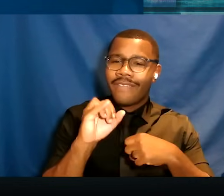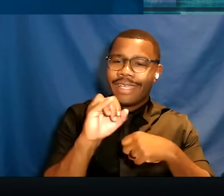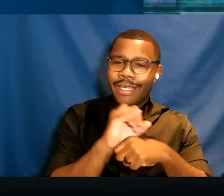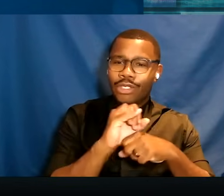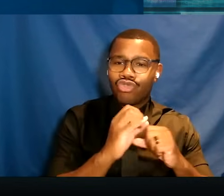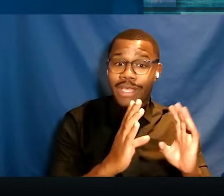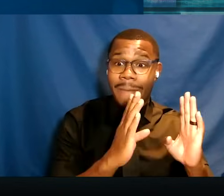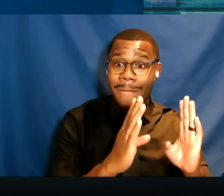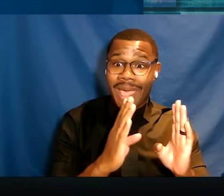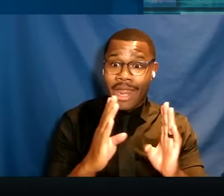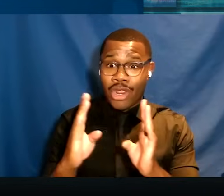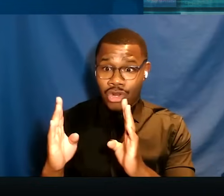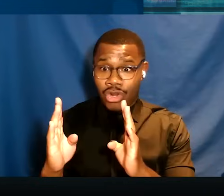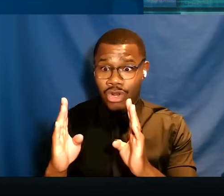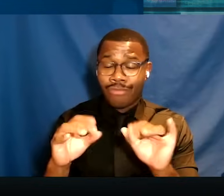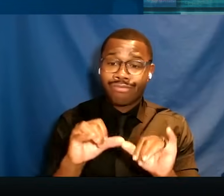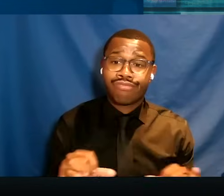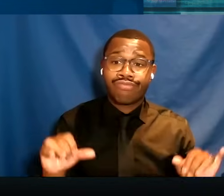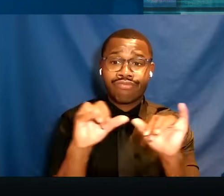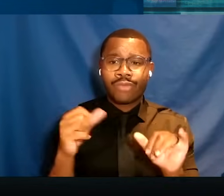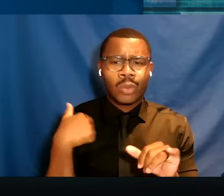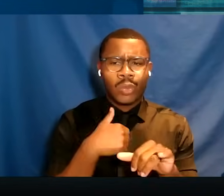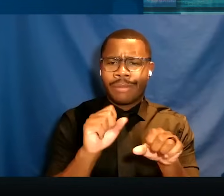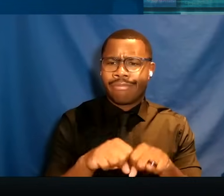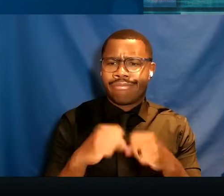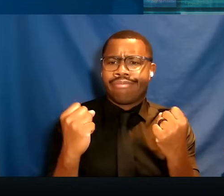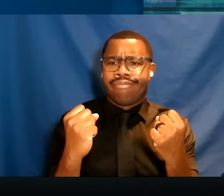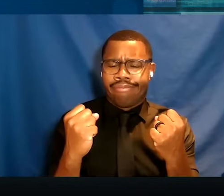And that will take us a good way in the direction